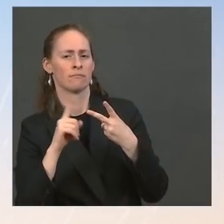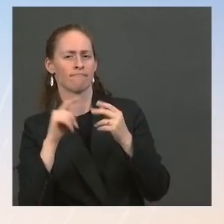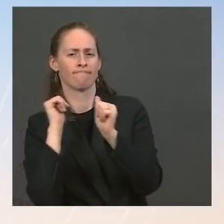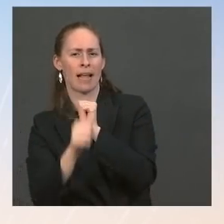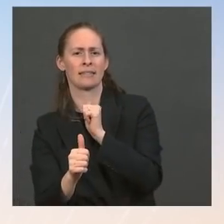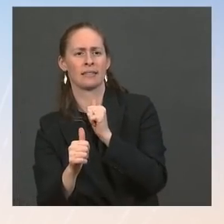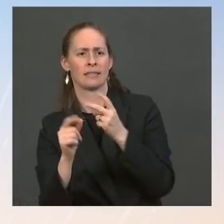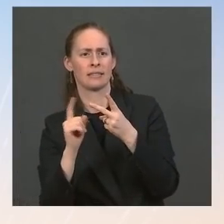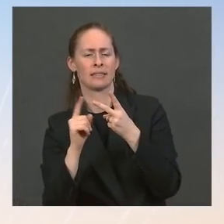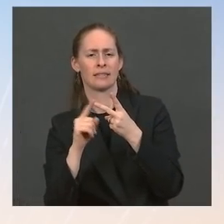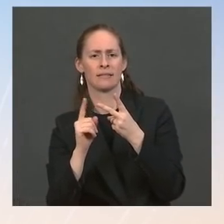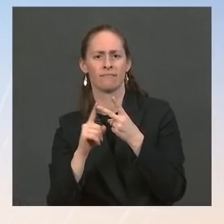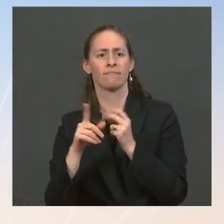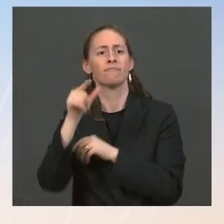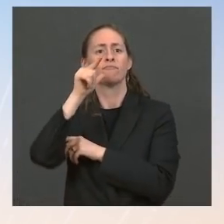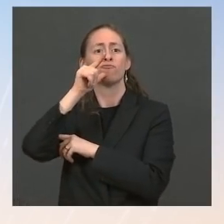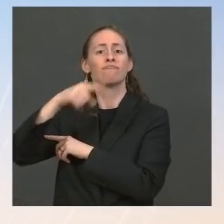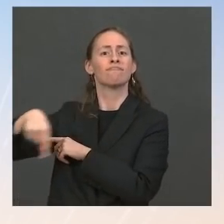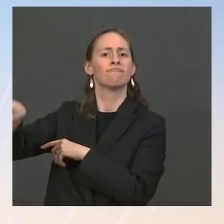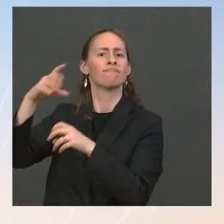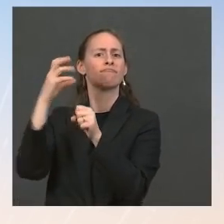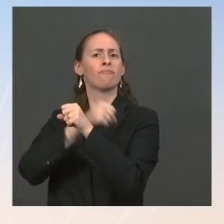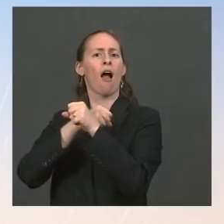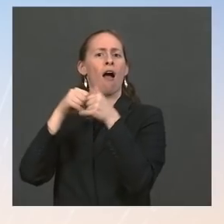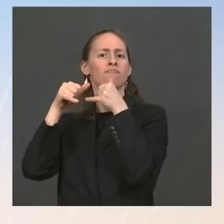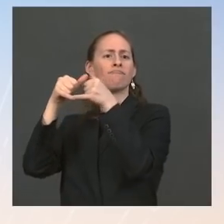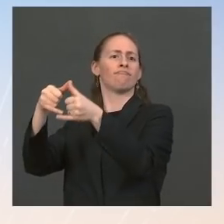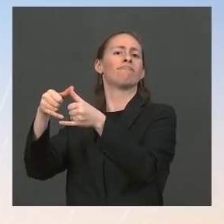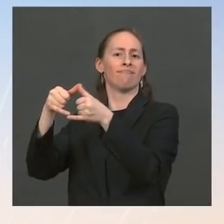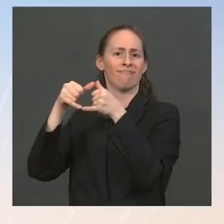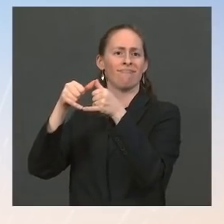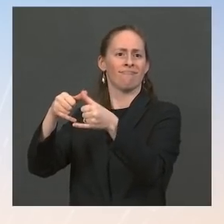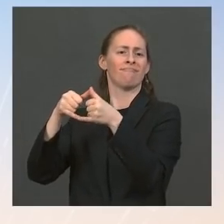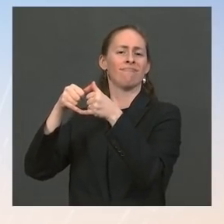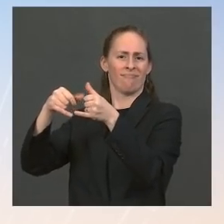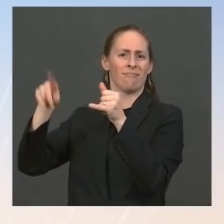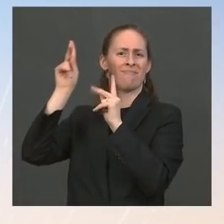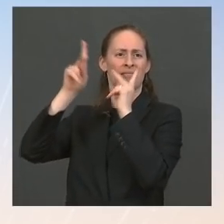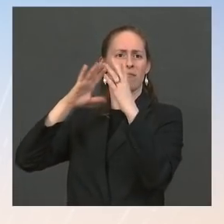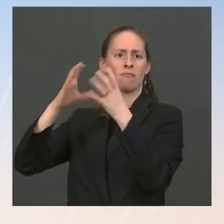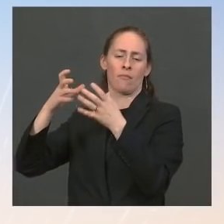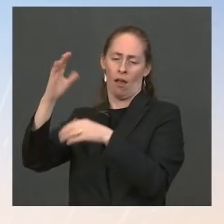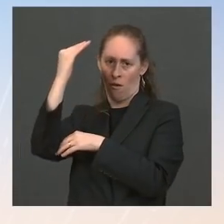this will help address inflationary issues over the long term. Go ahead. The Press: Thanks, Jen. We're seeing some reports that Russia